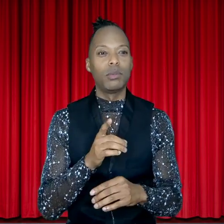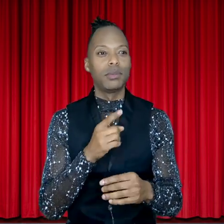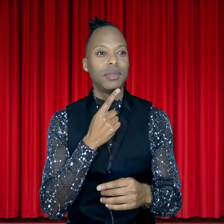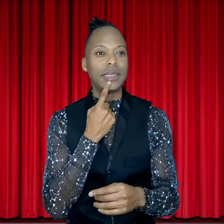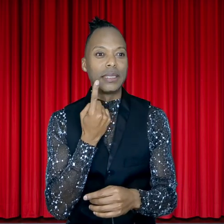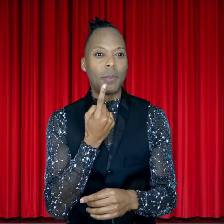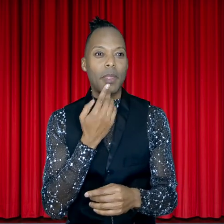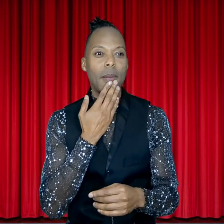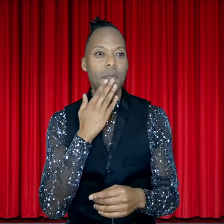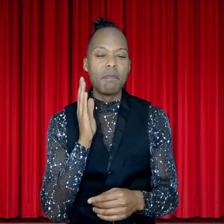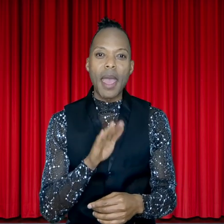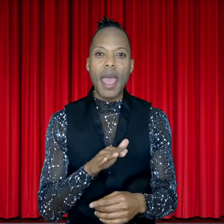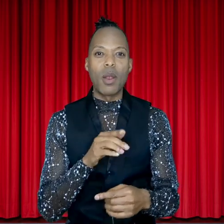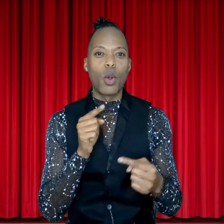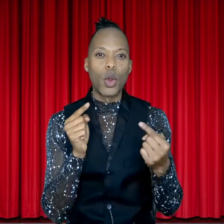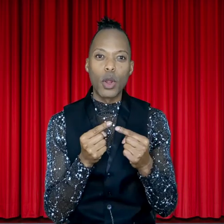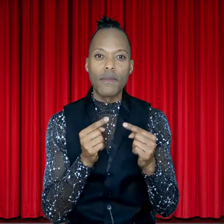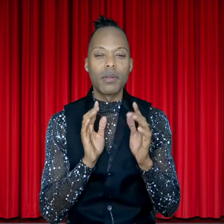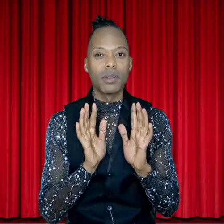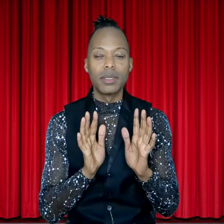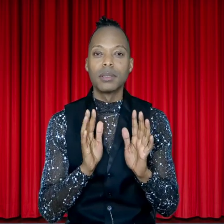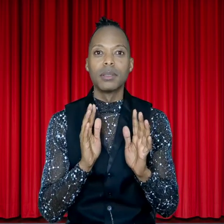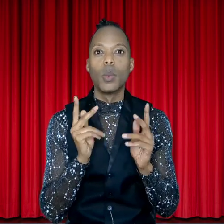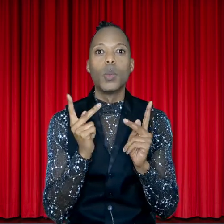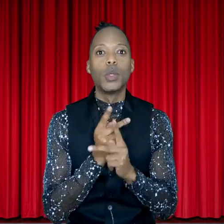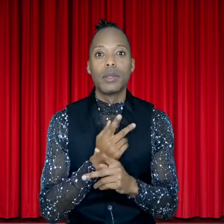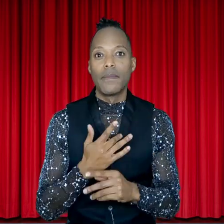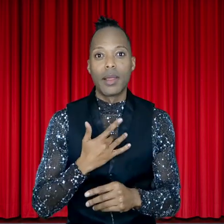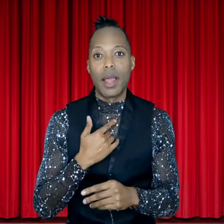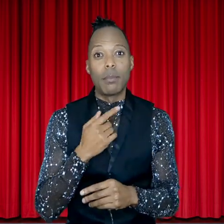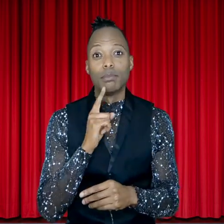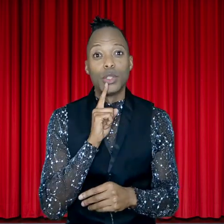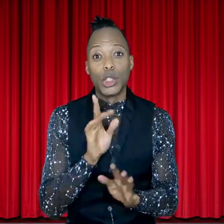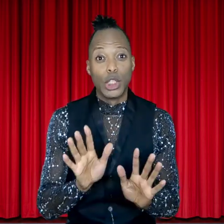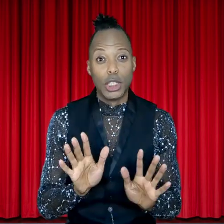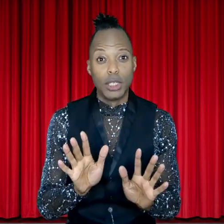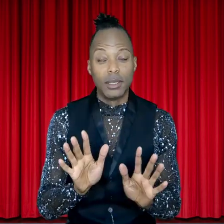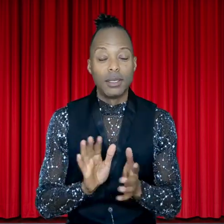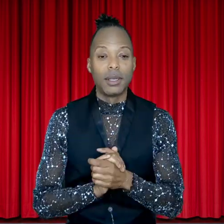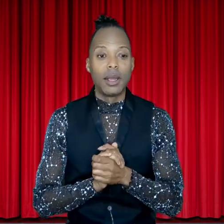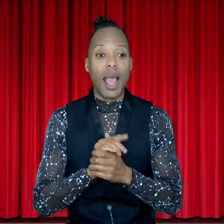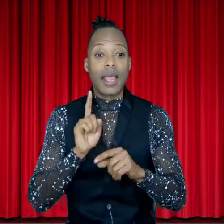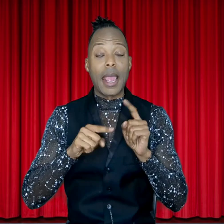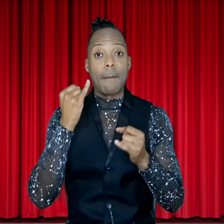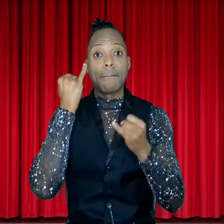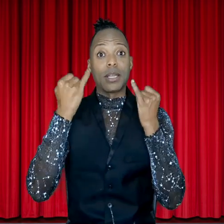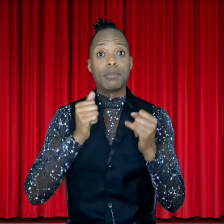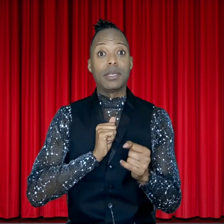I know that's the worst feeling to have I cannot imagine myself doing that but Will